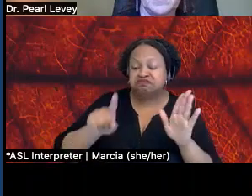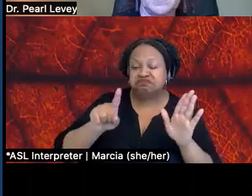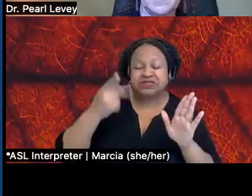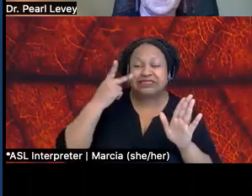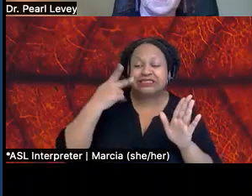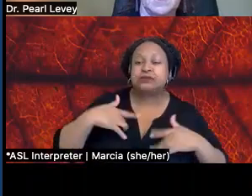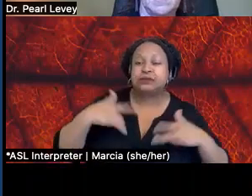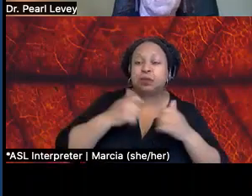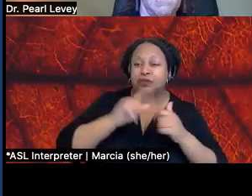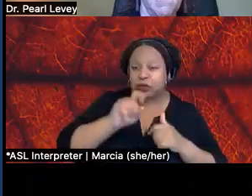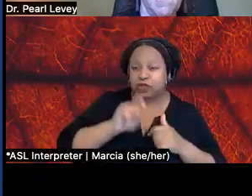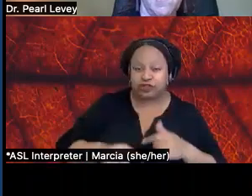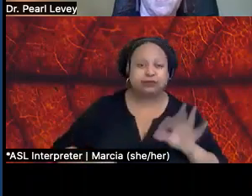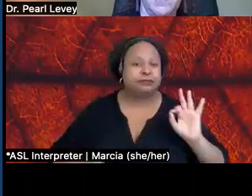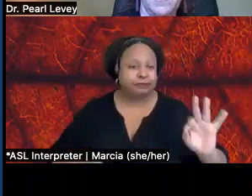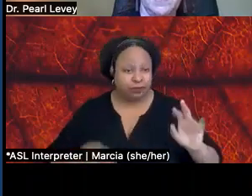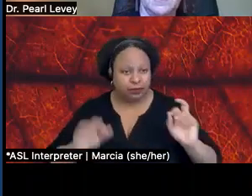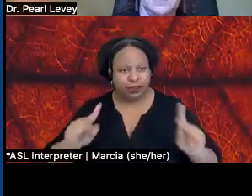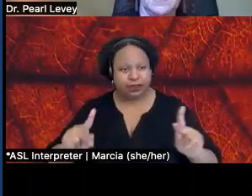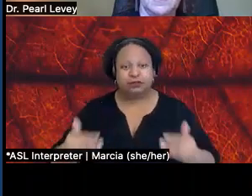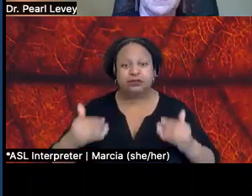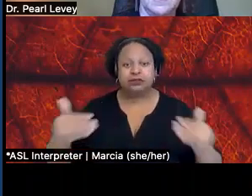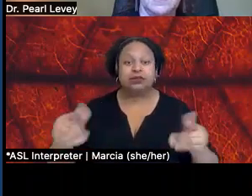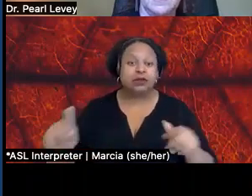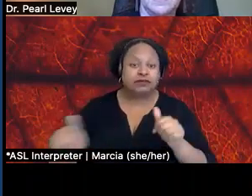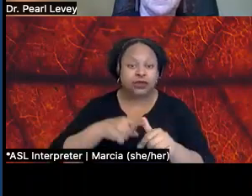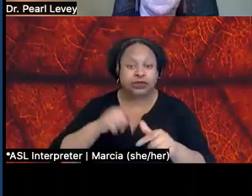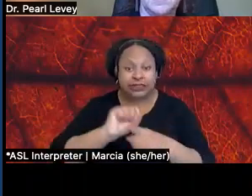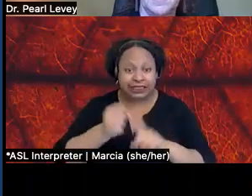Okay, so here's our first case scenario. I should also say that.